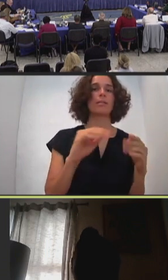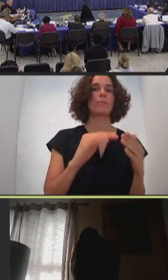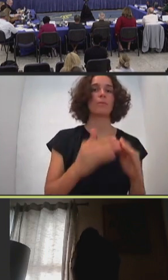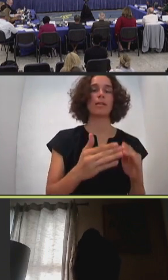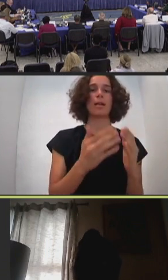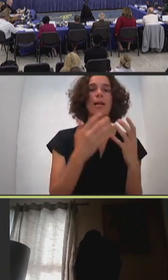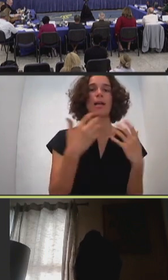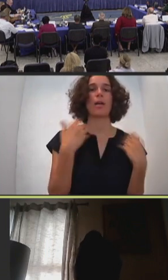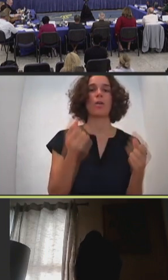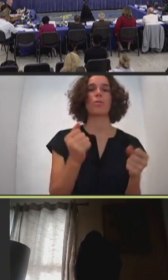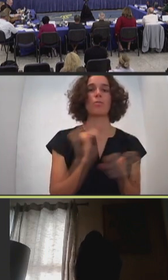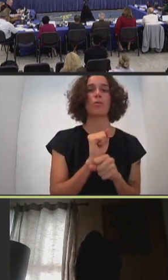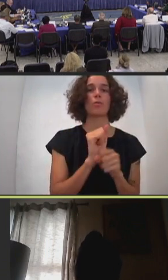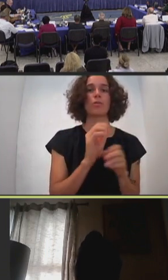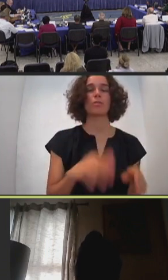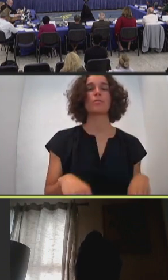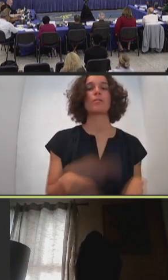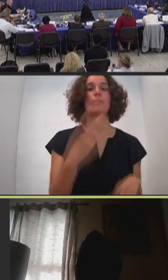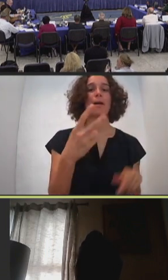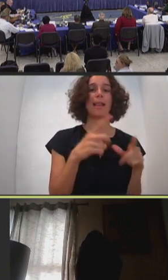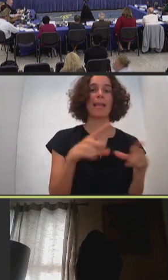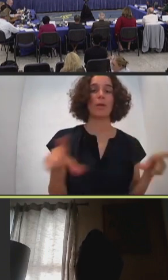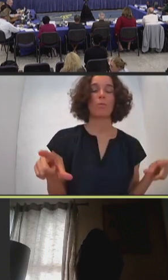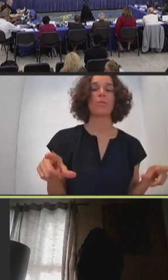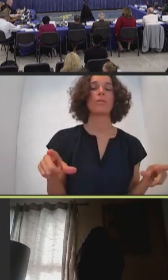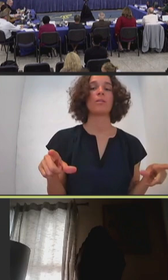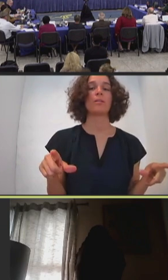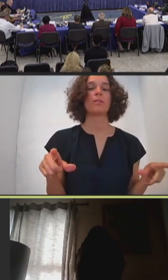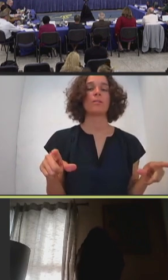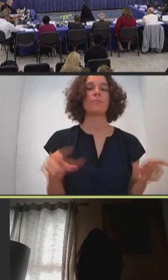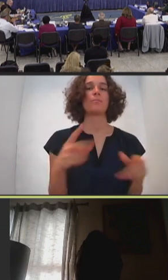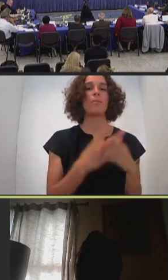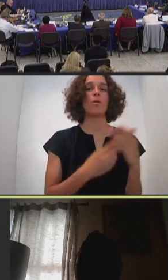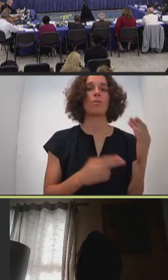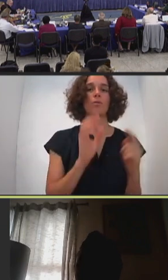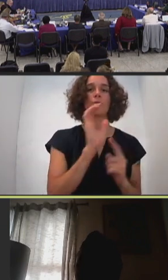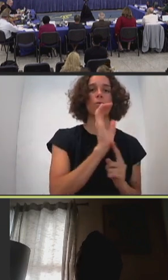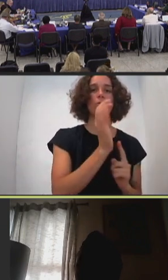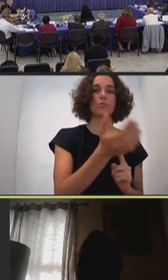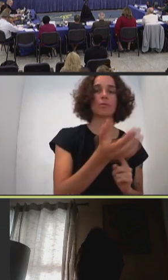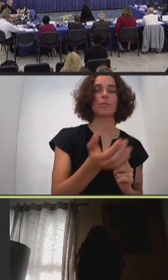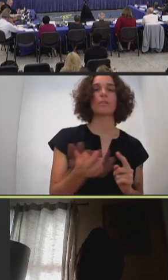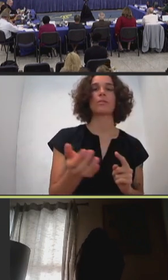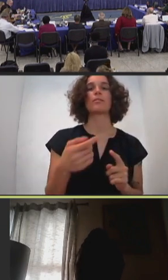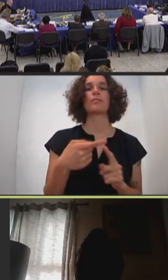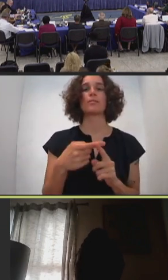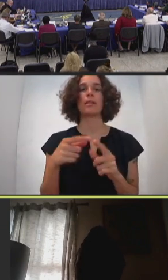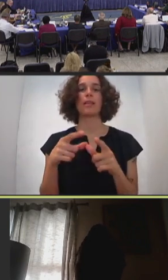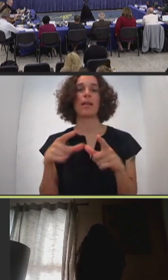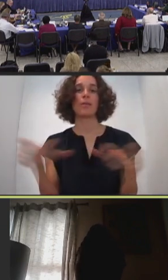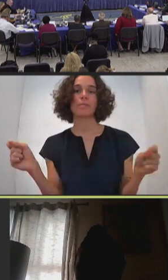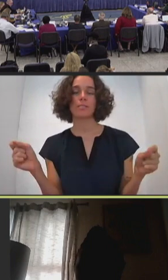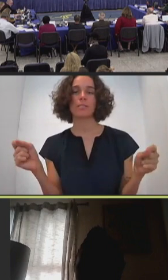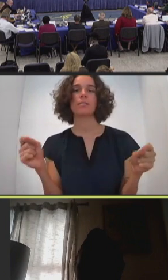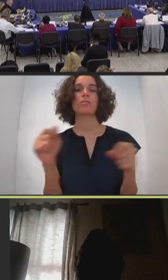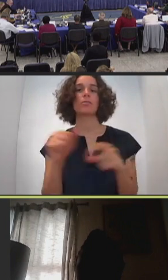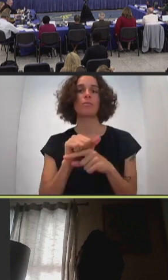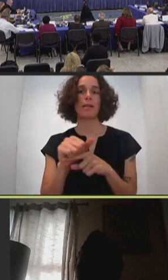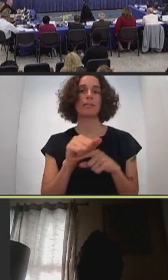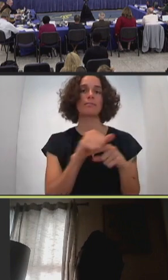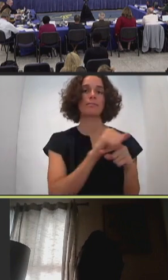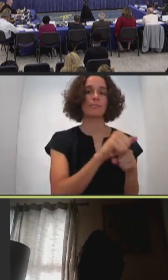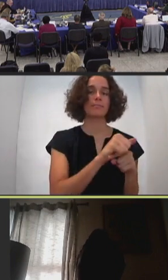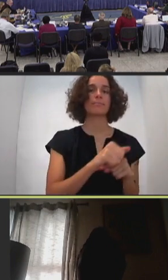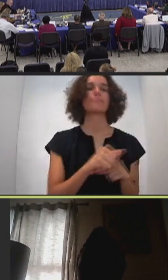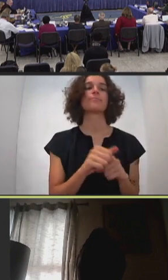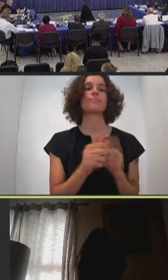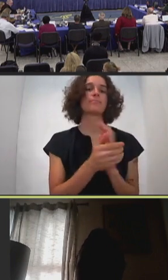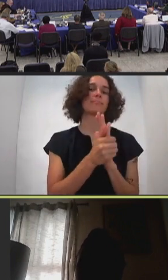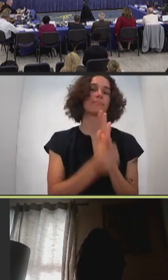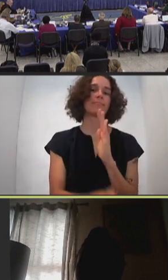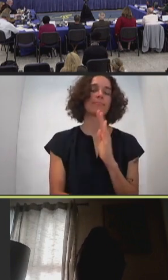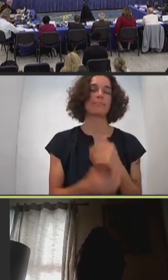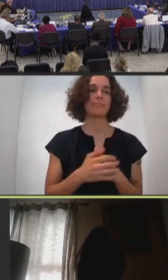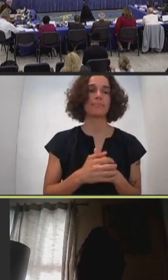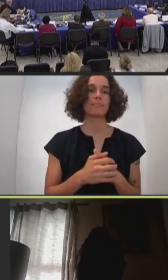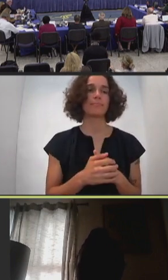bilingual and both culturally and linguistically trained, which, at the beginning of SEAHEC as an